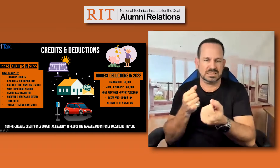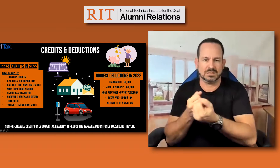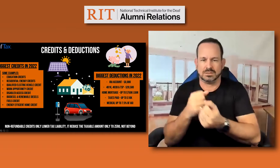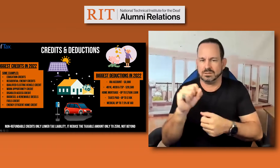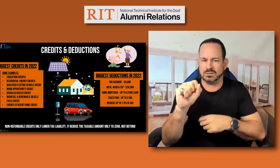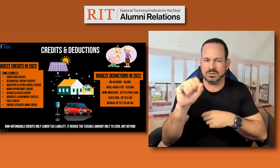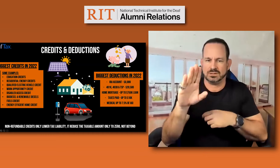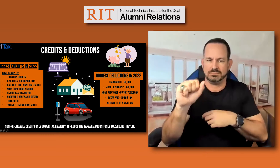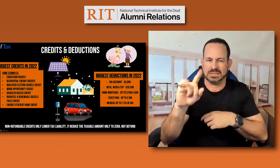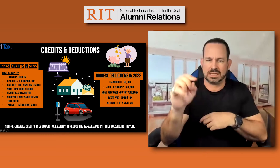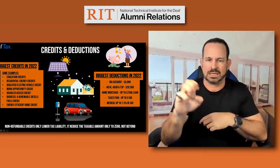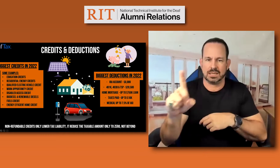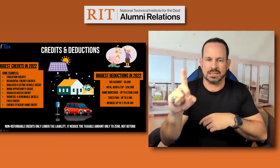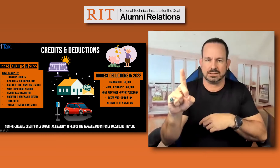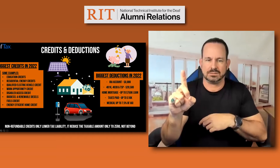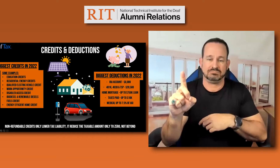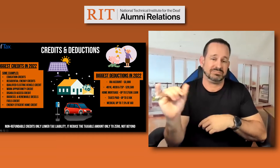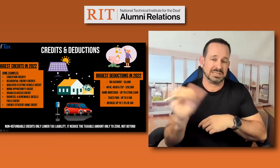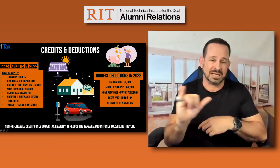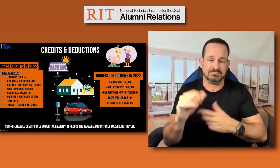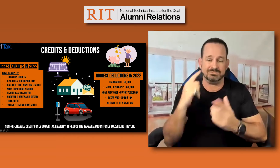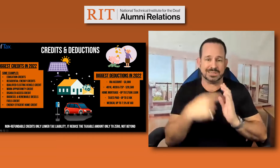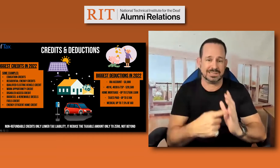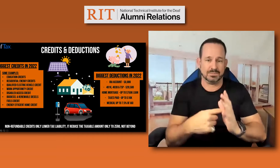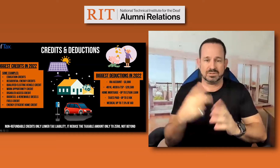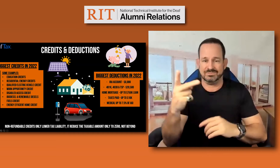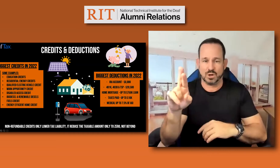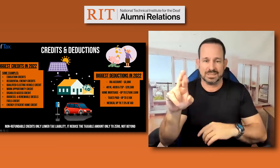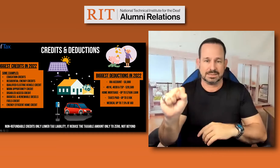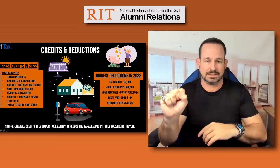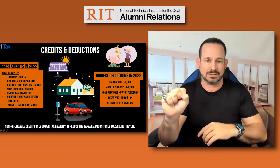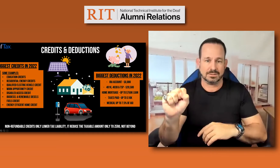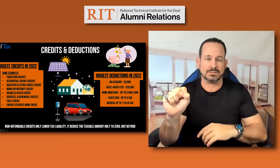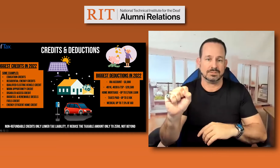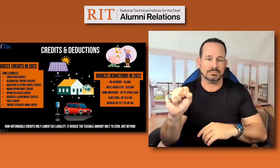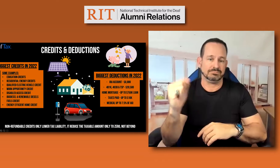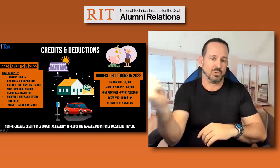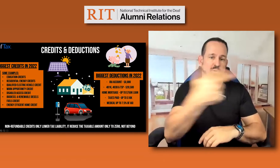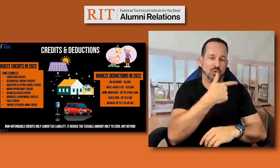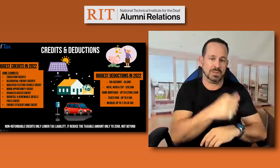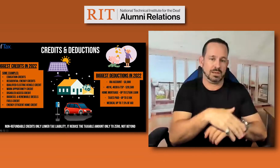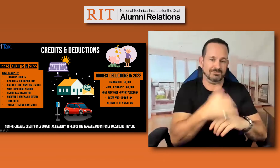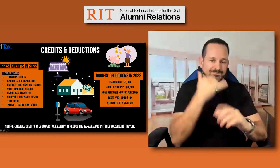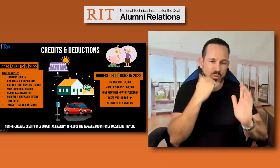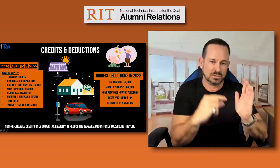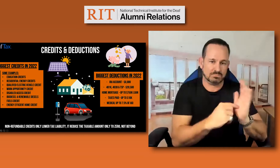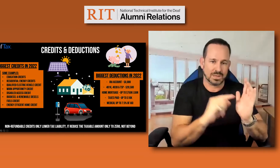to renovate housing and improve living conditions and energy use.